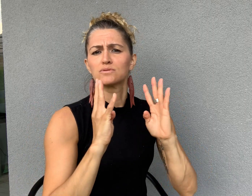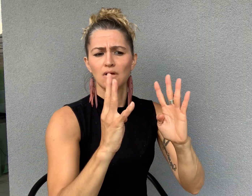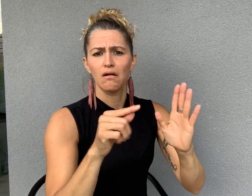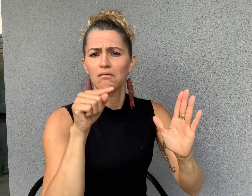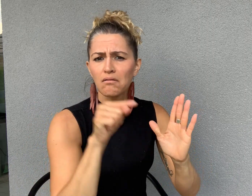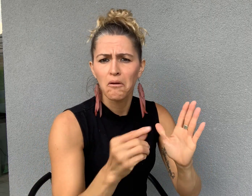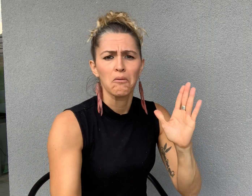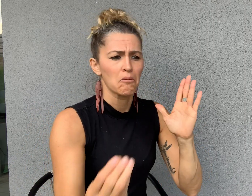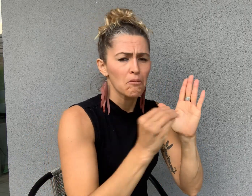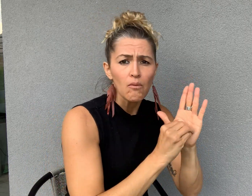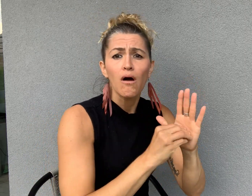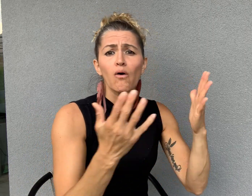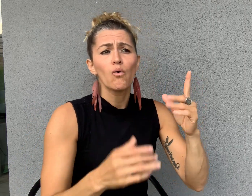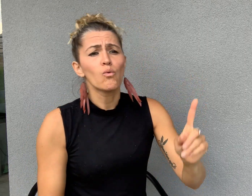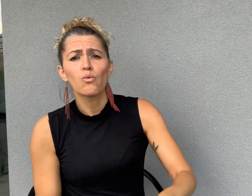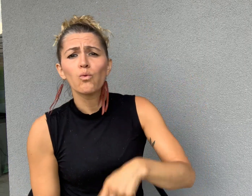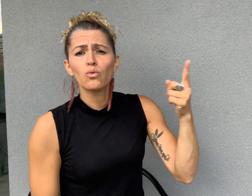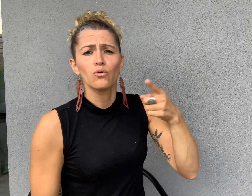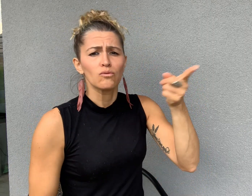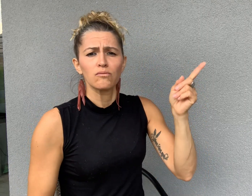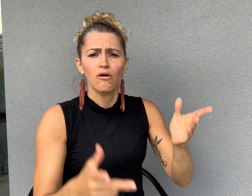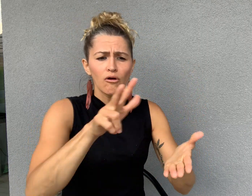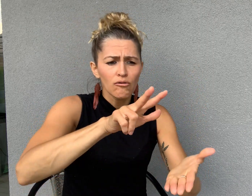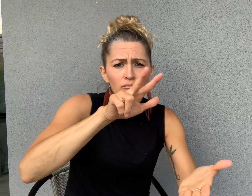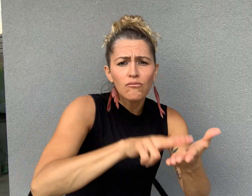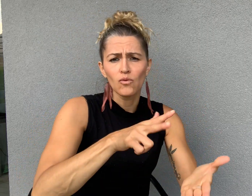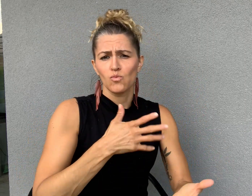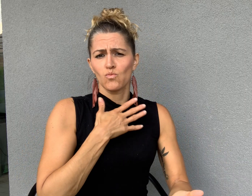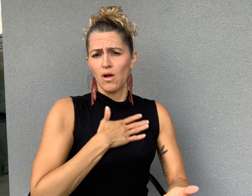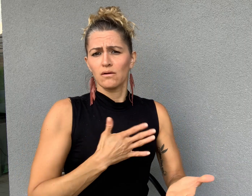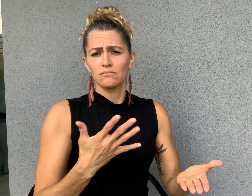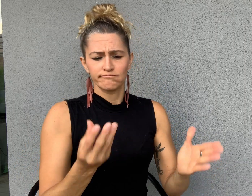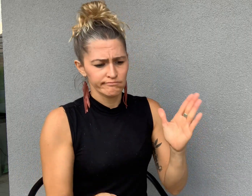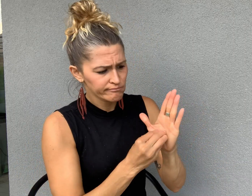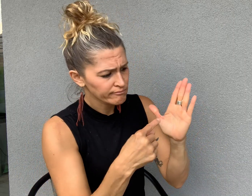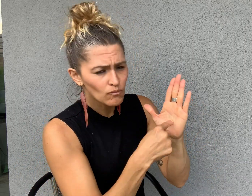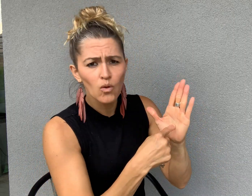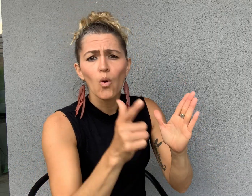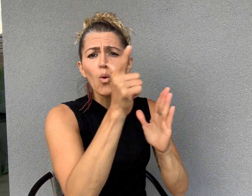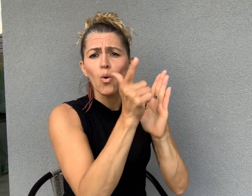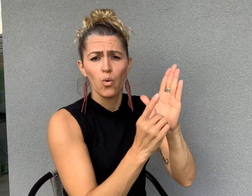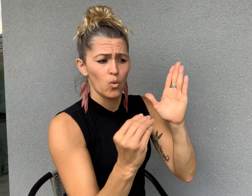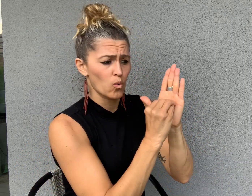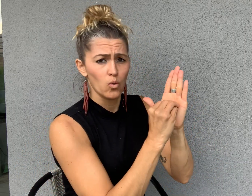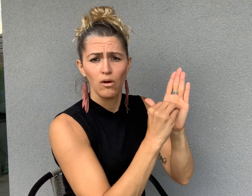council while others recognize it through laws